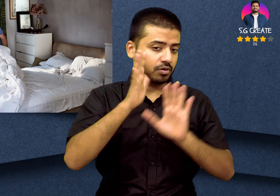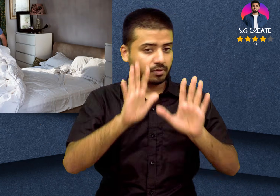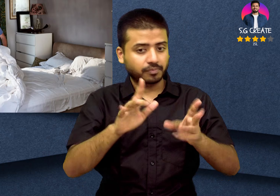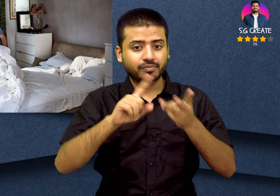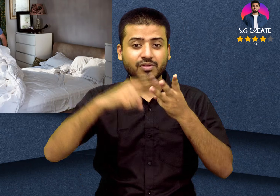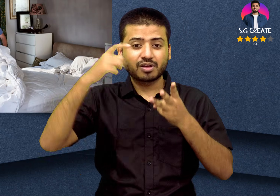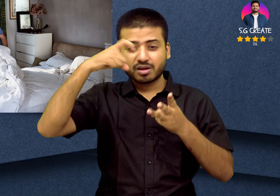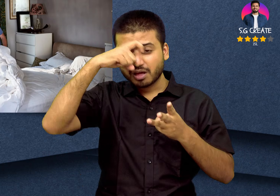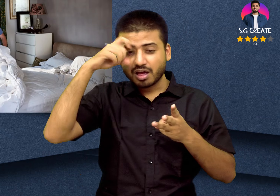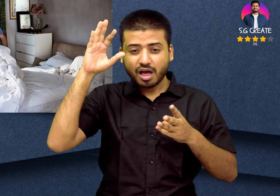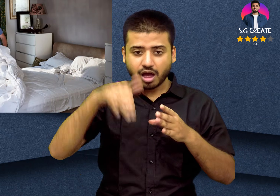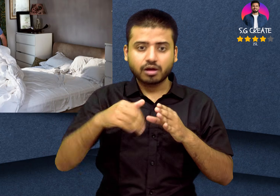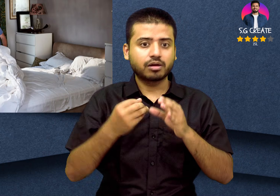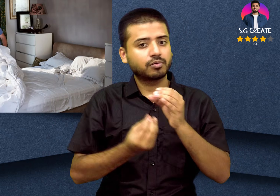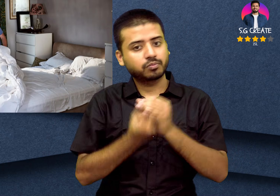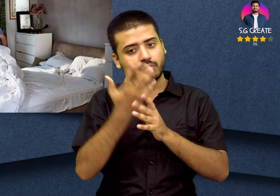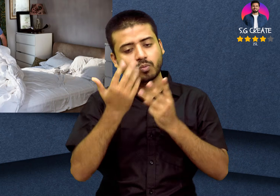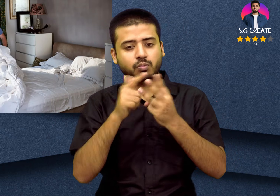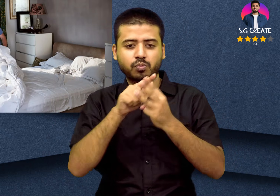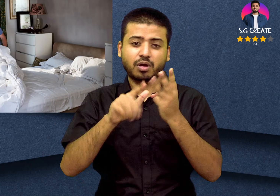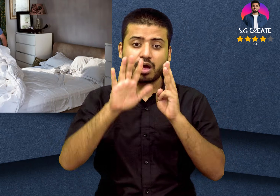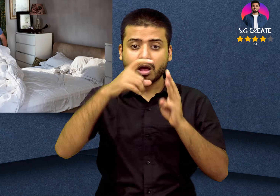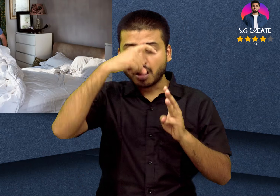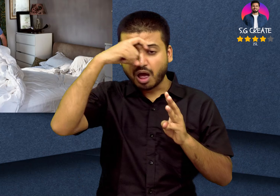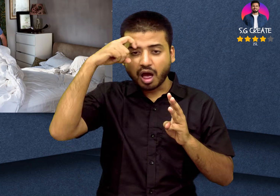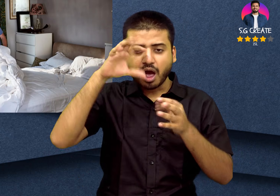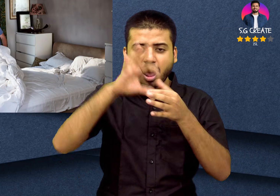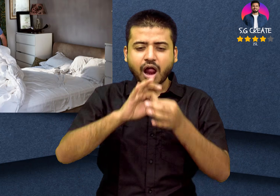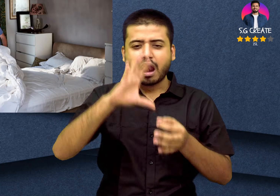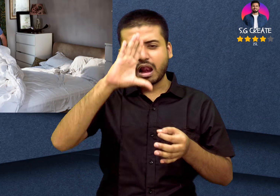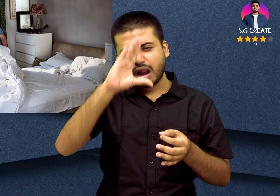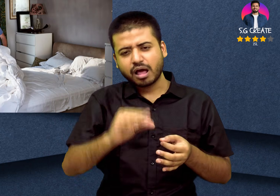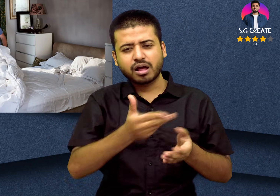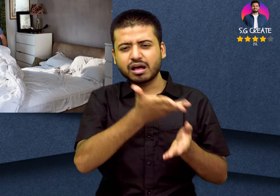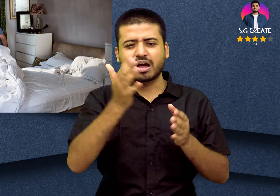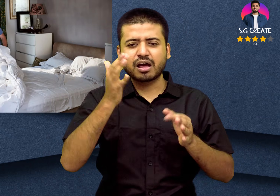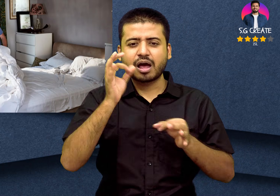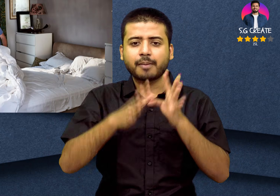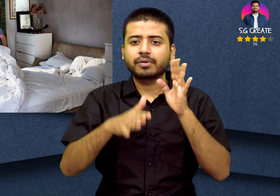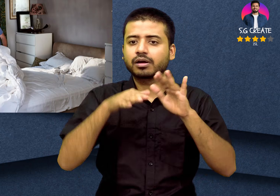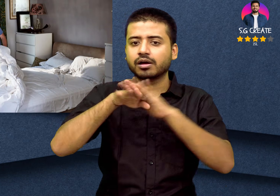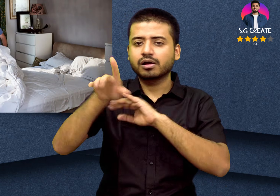particles into the air, inhaling them deeply as you sleep. For those with sensitivities,